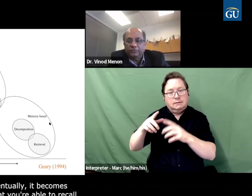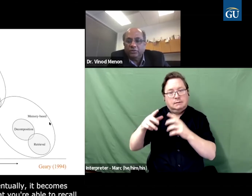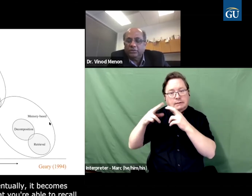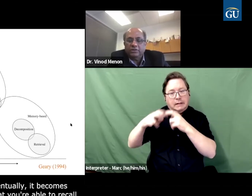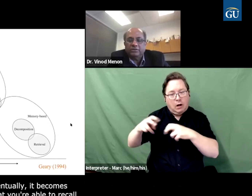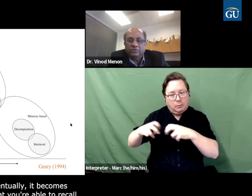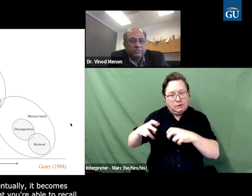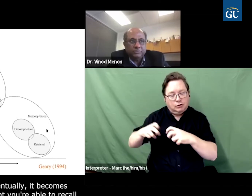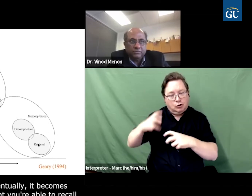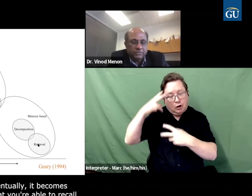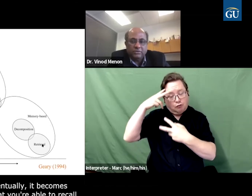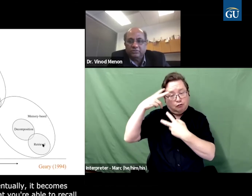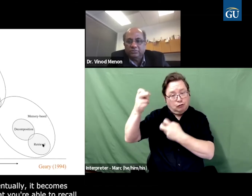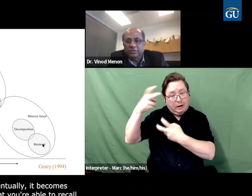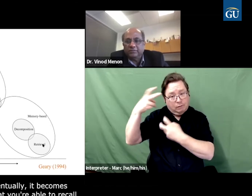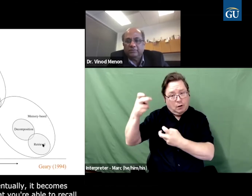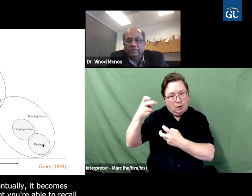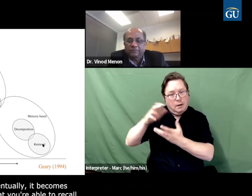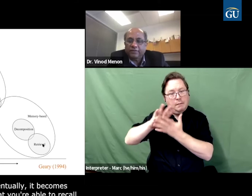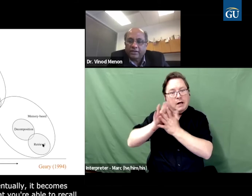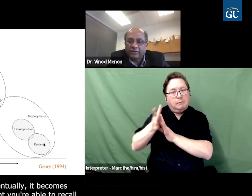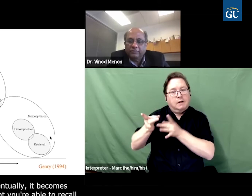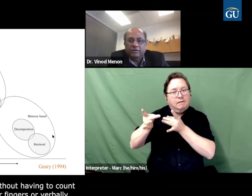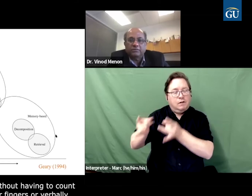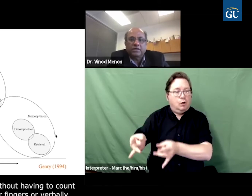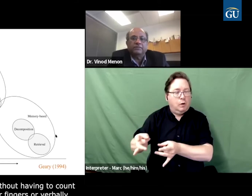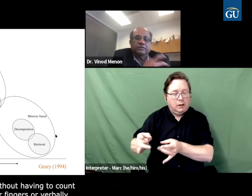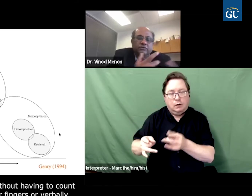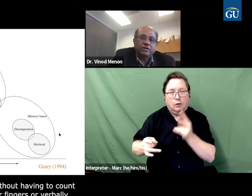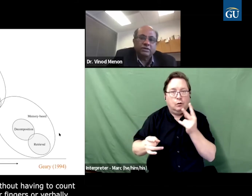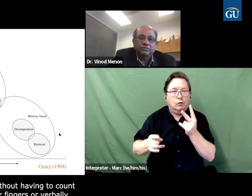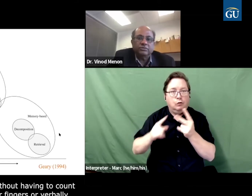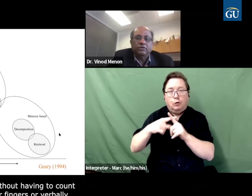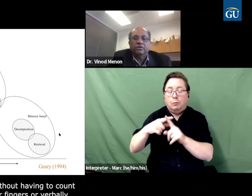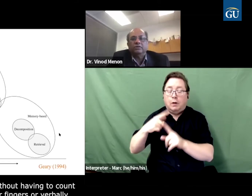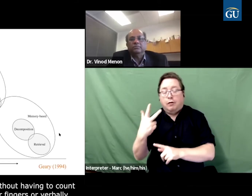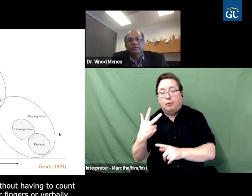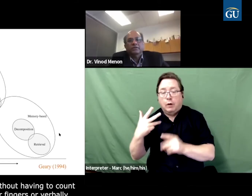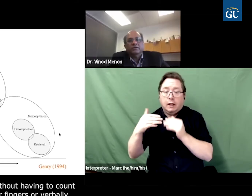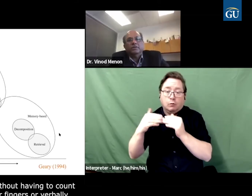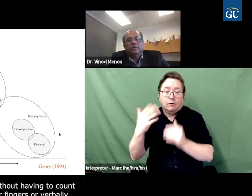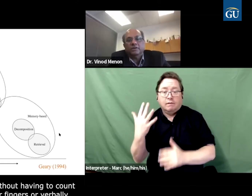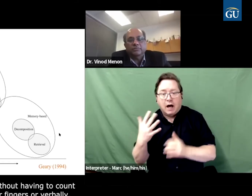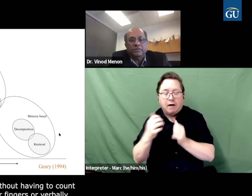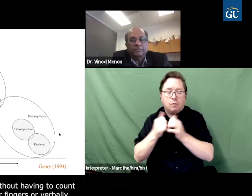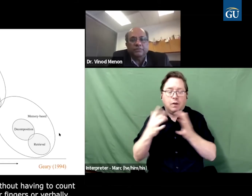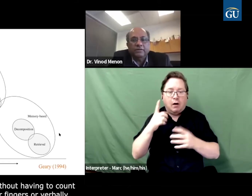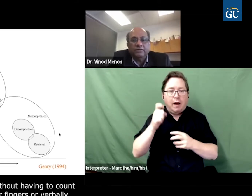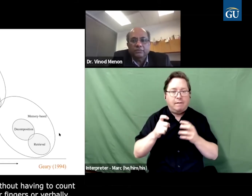it's become so fluid that you're able to recall two plus three is five without